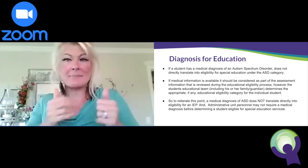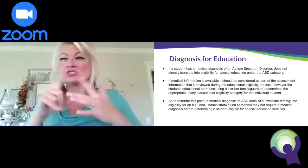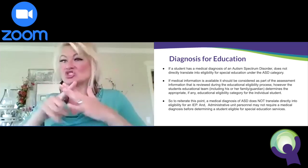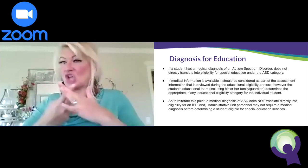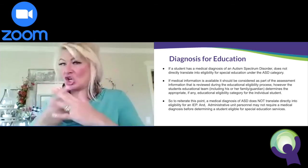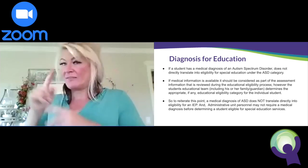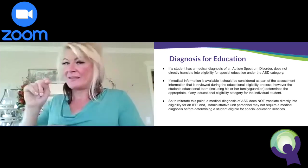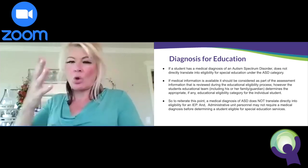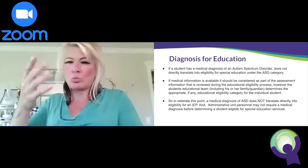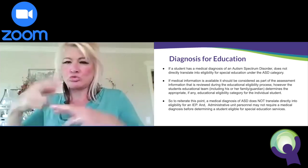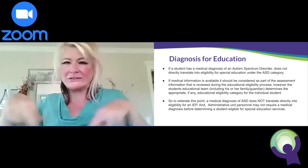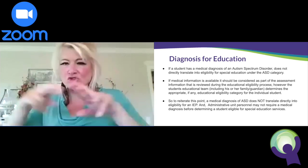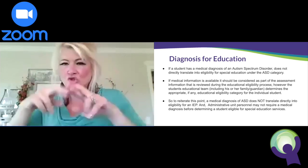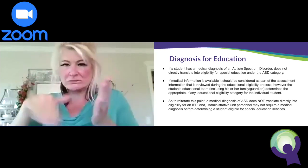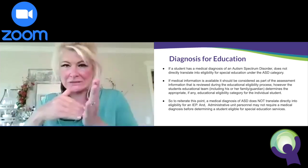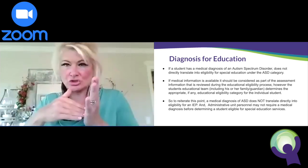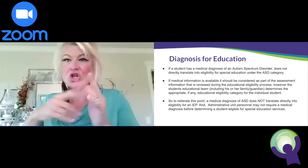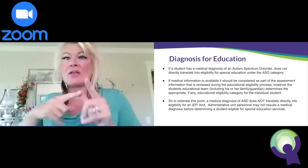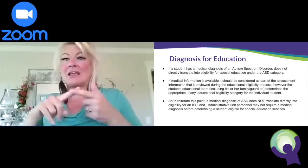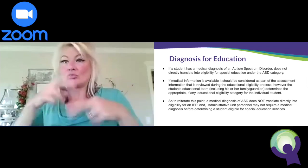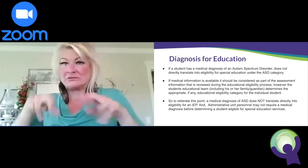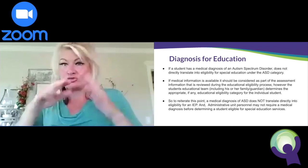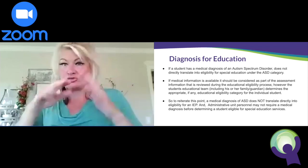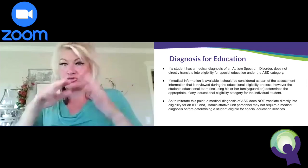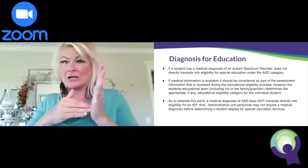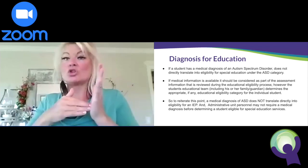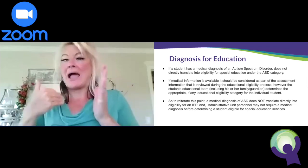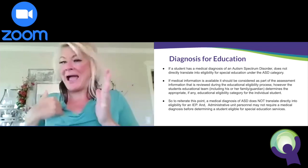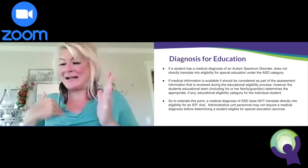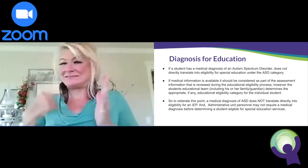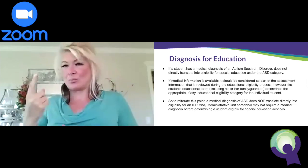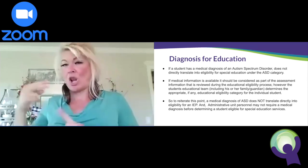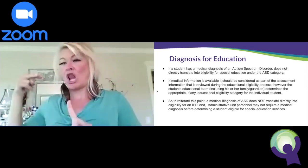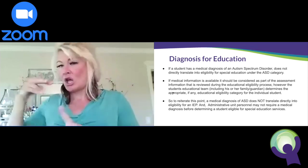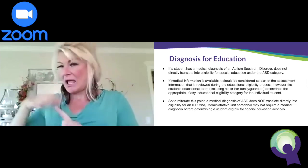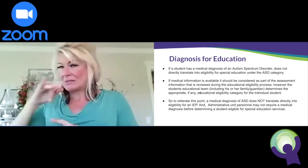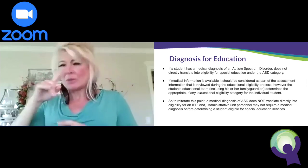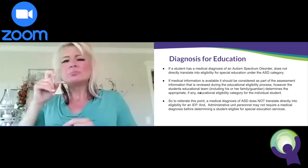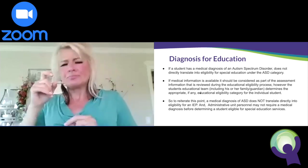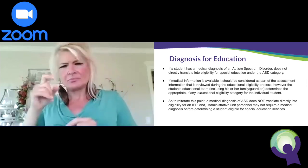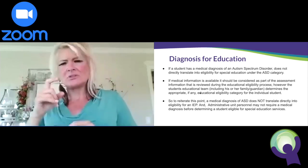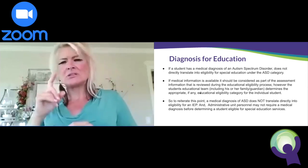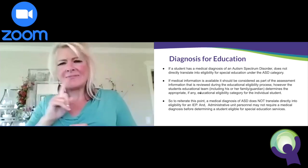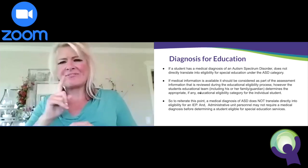working with and trying to filter this..is really going to research centers